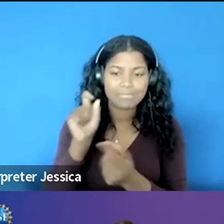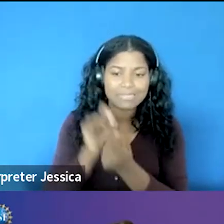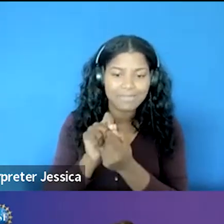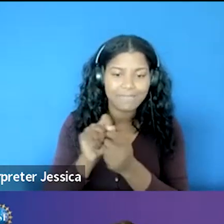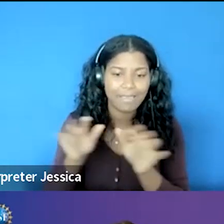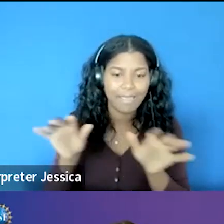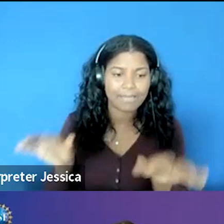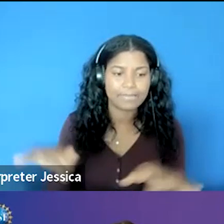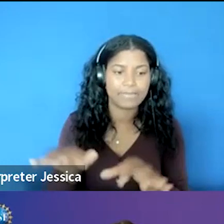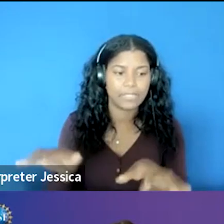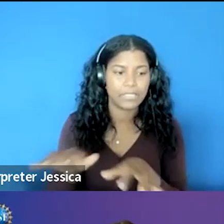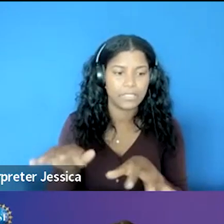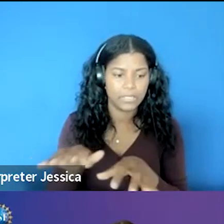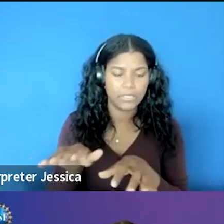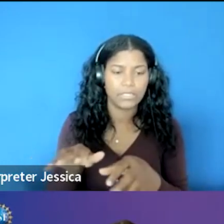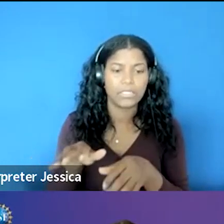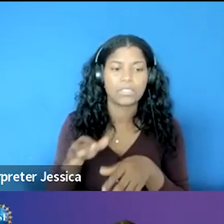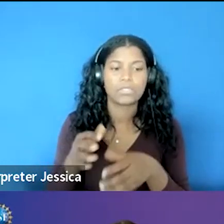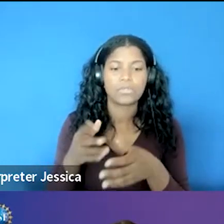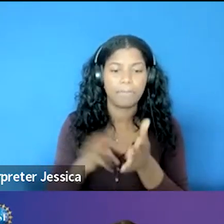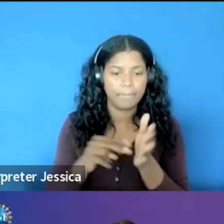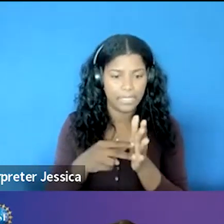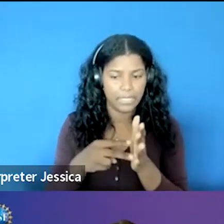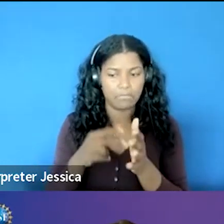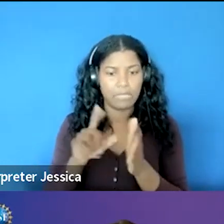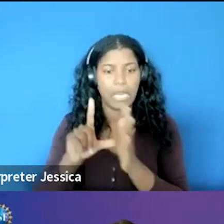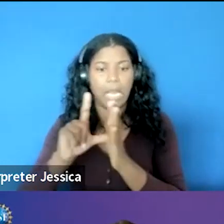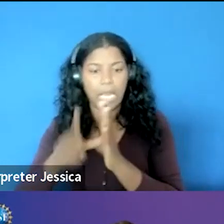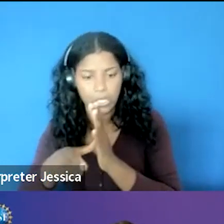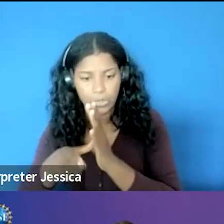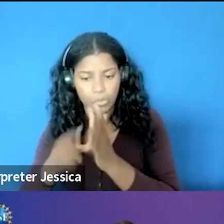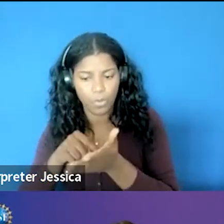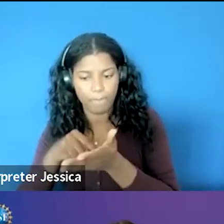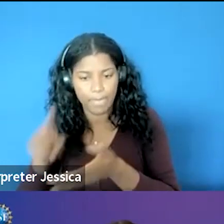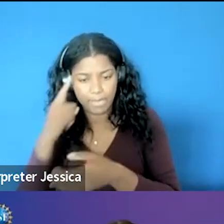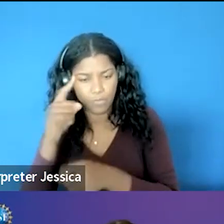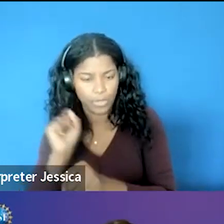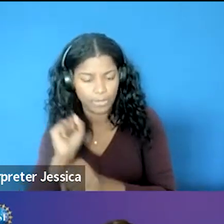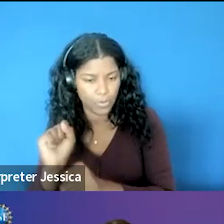Yes and likewise they're being paid as an employee later for a different specific activity.